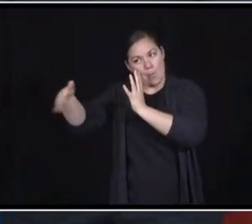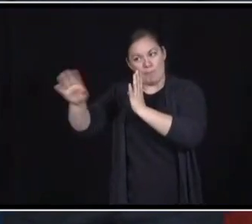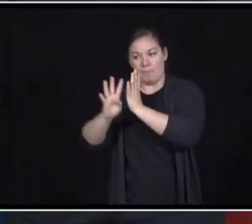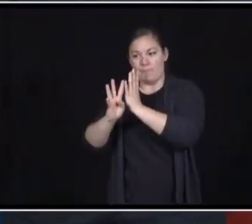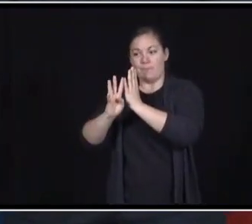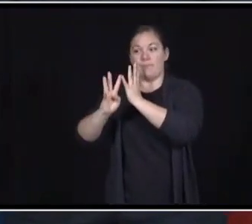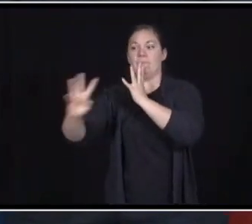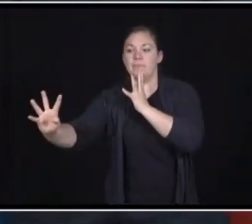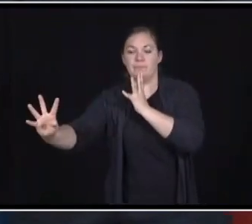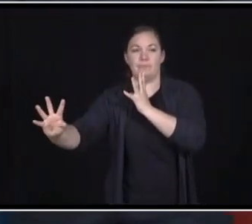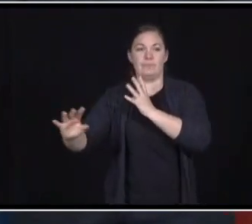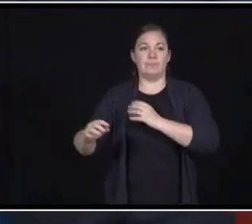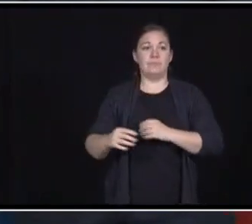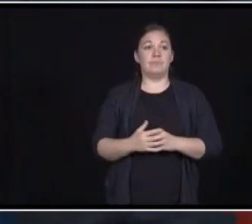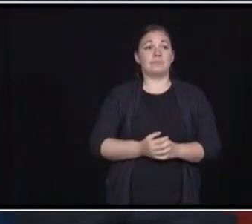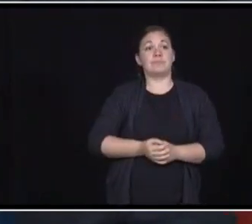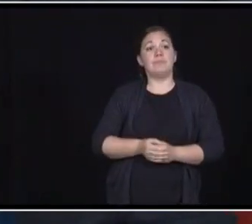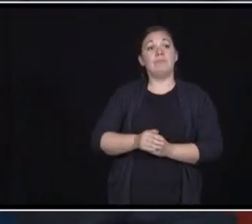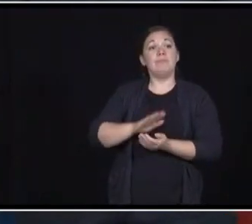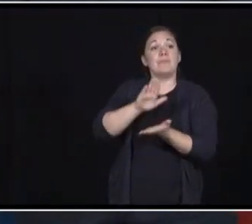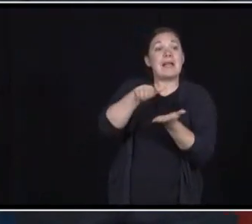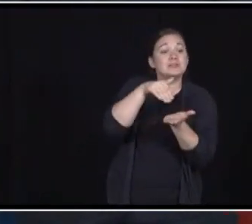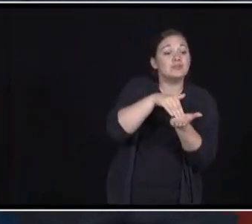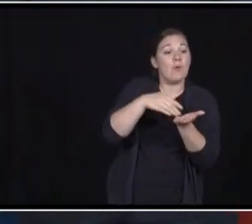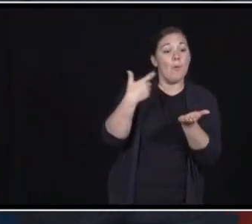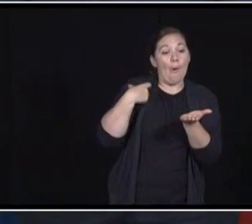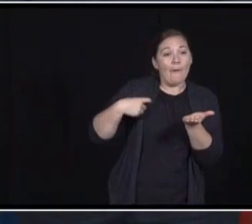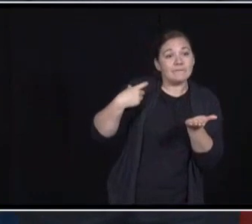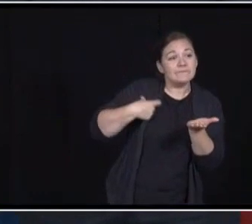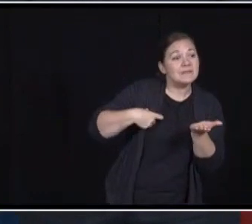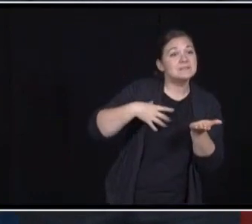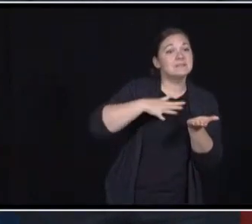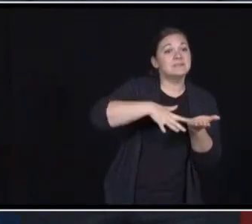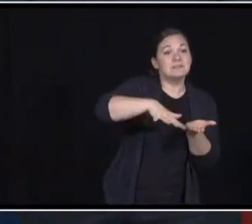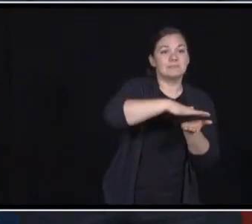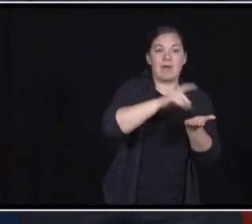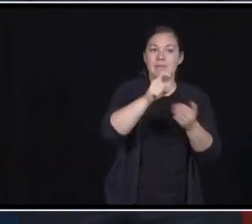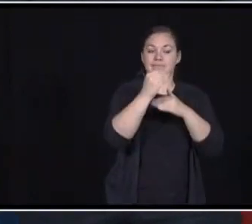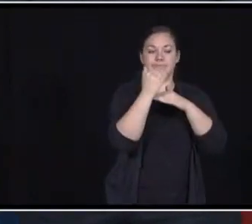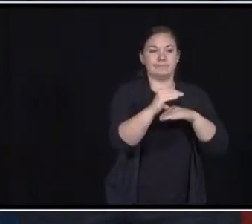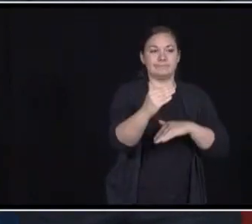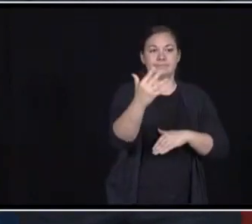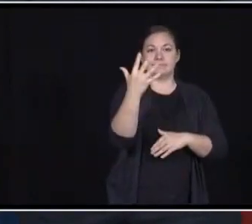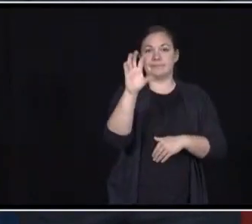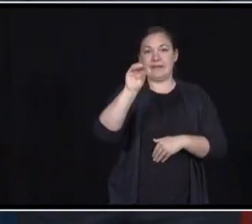outside. And the people waiting to come in. We talked about reducing the banquet, convention